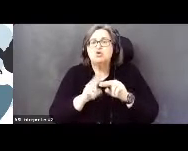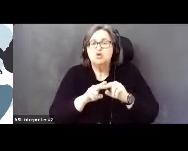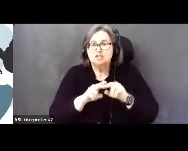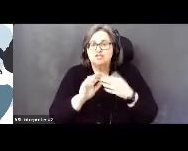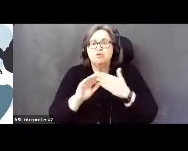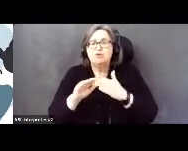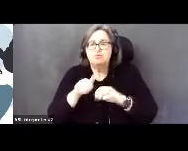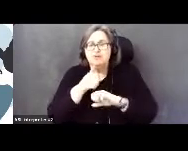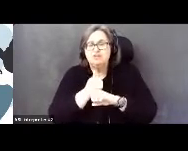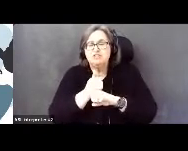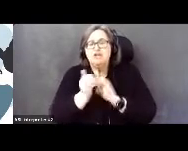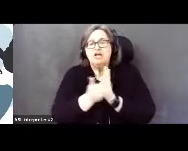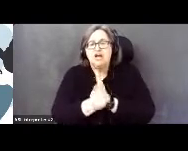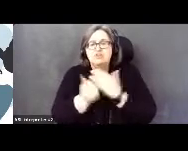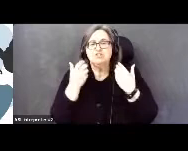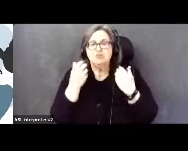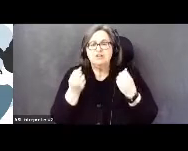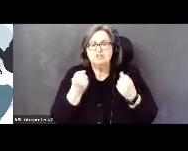competence restoration. So it